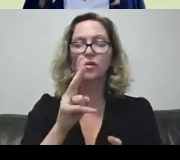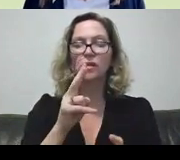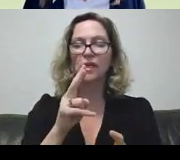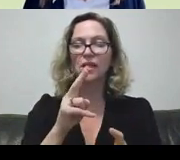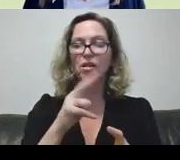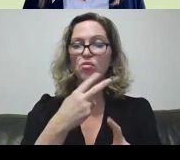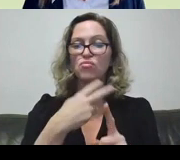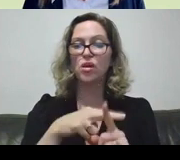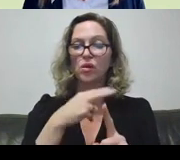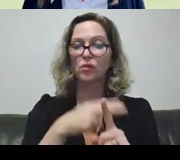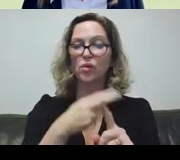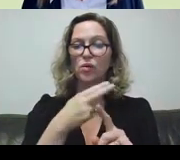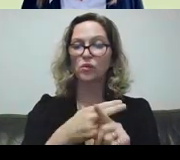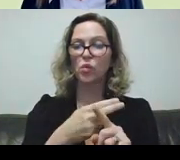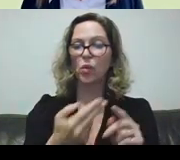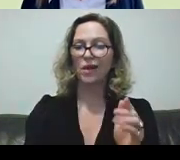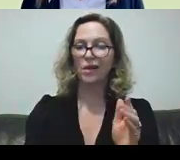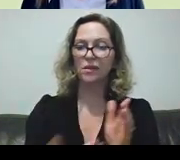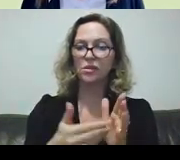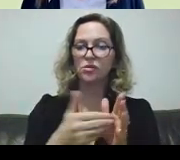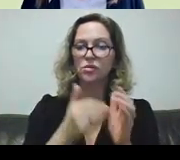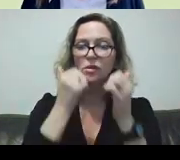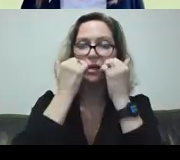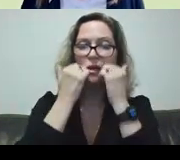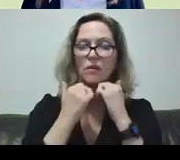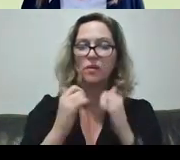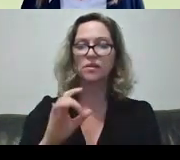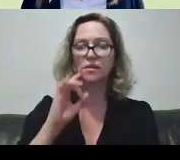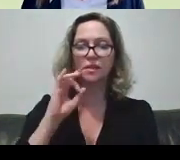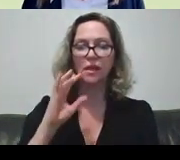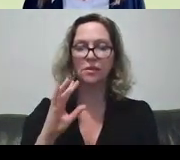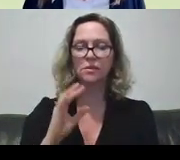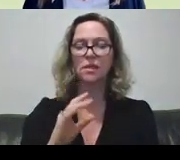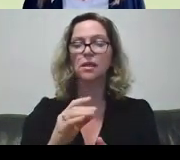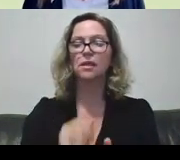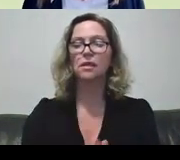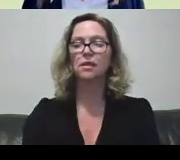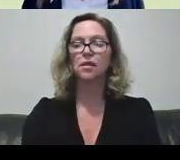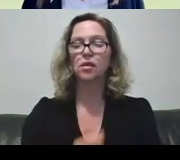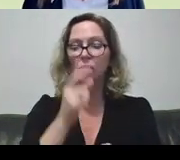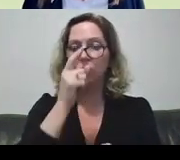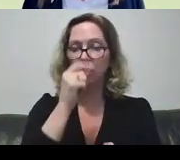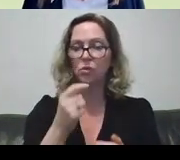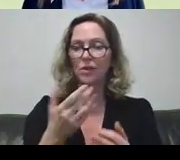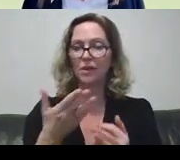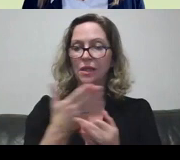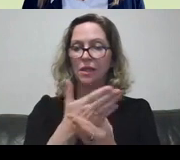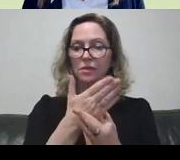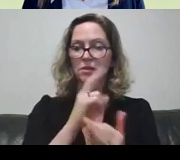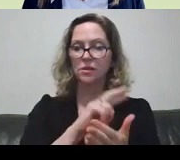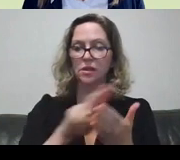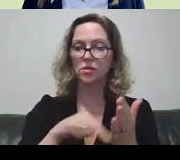evidence and you can access our NDIS internal review guide on our